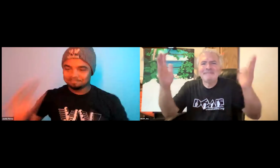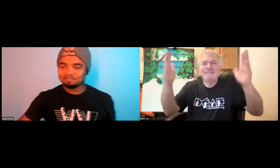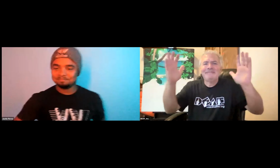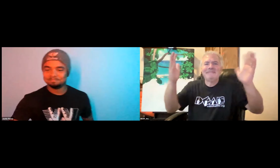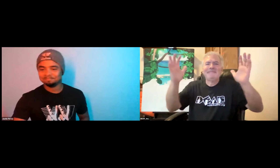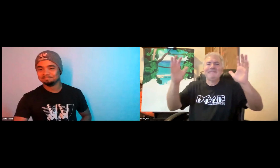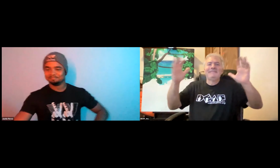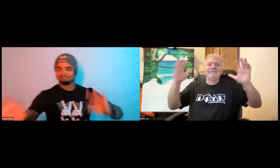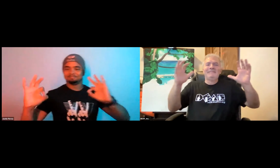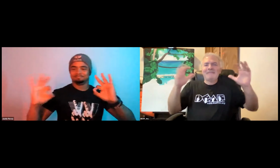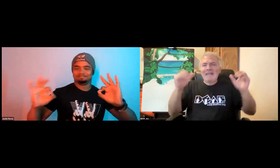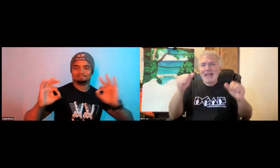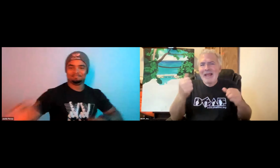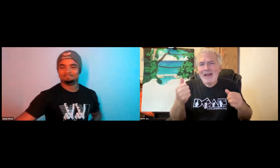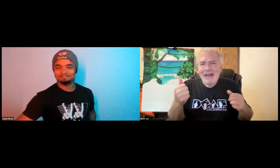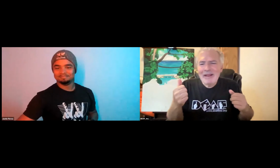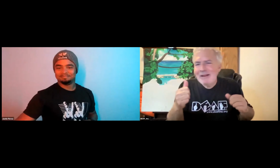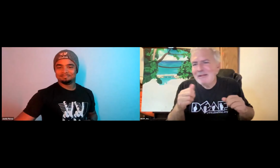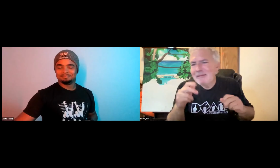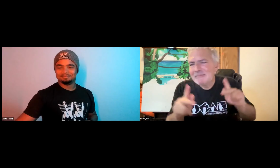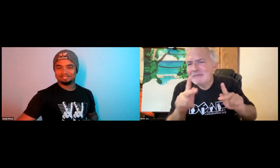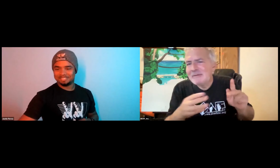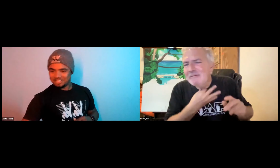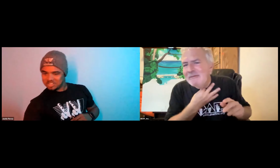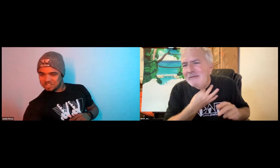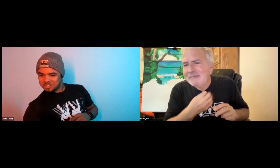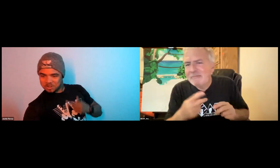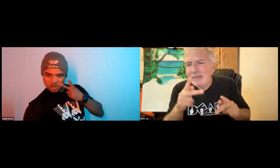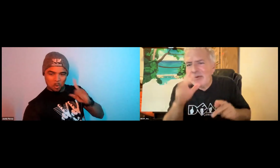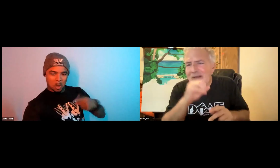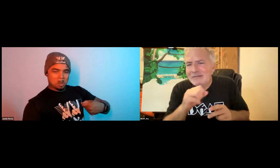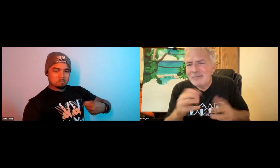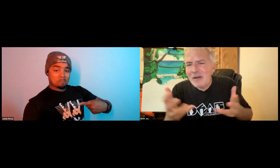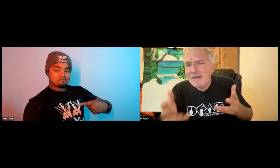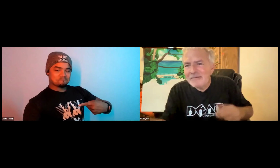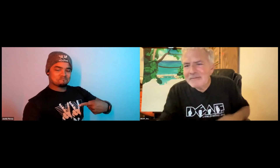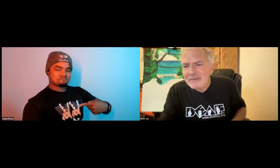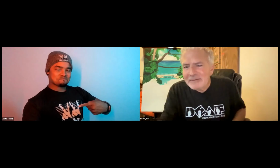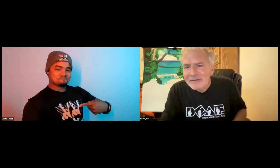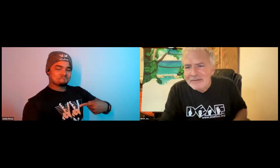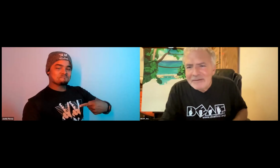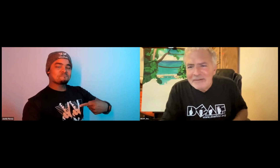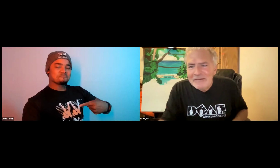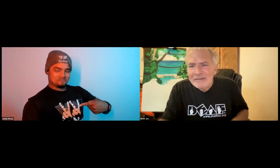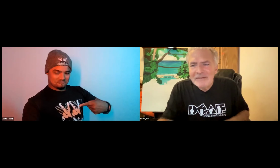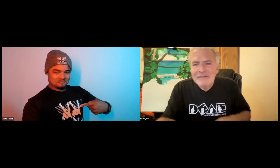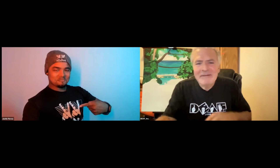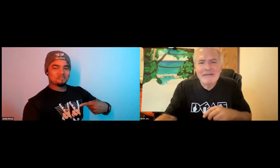Great job! Let's give him a round of applause. Let's see what people guessed.